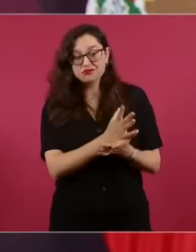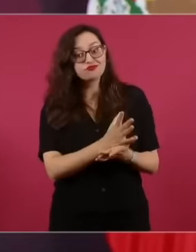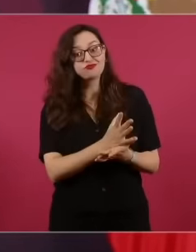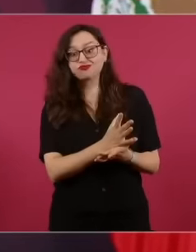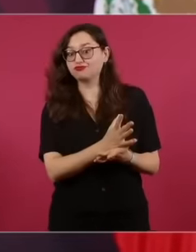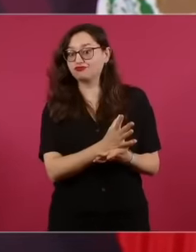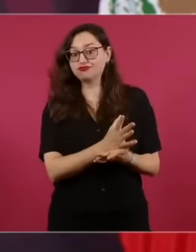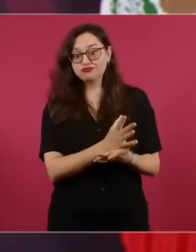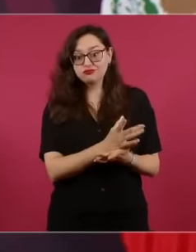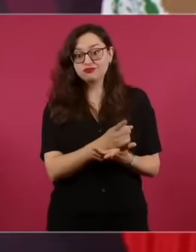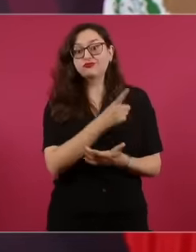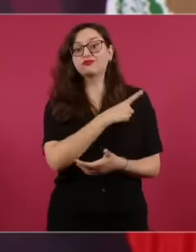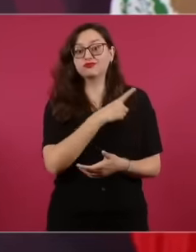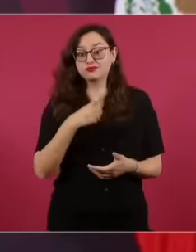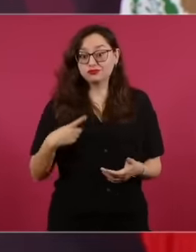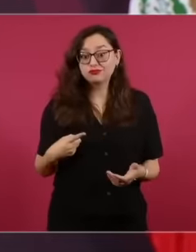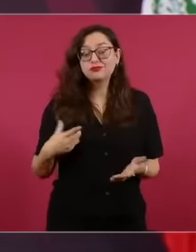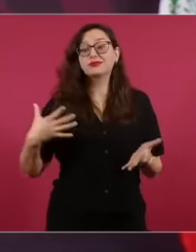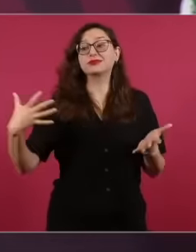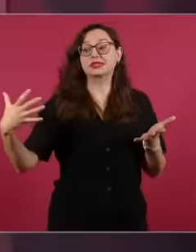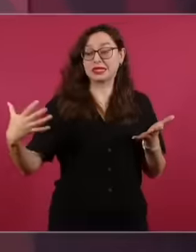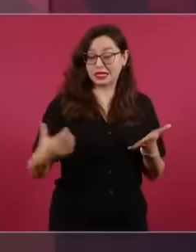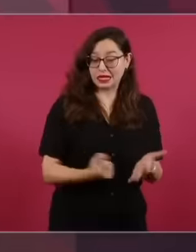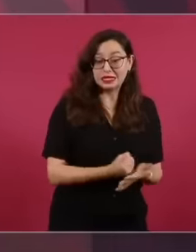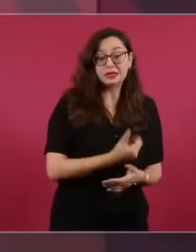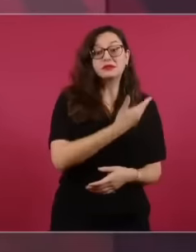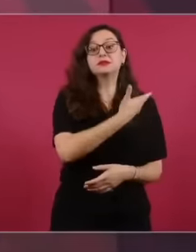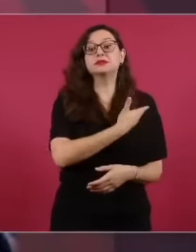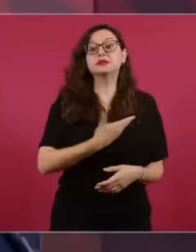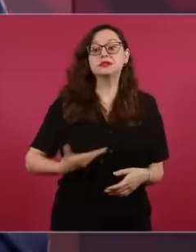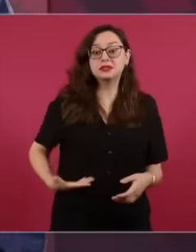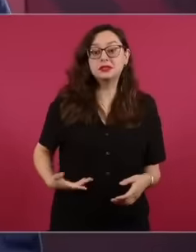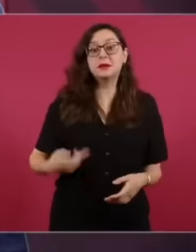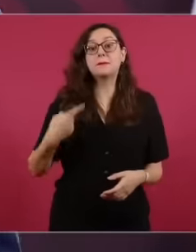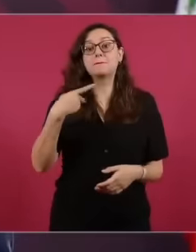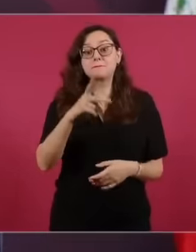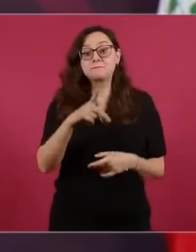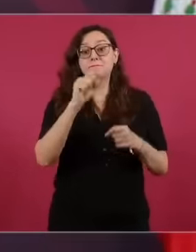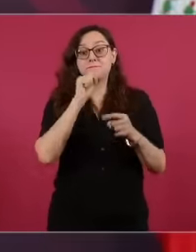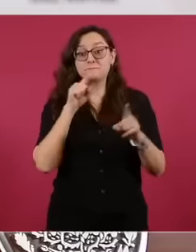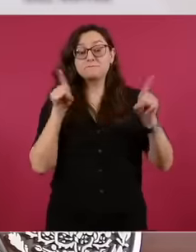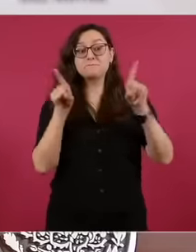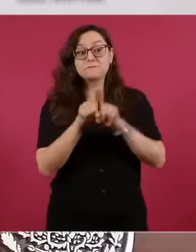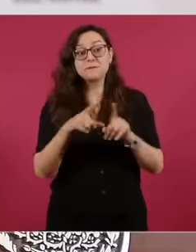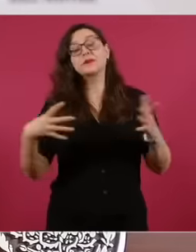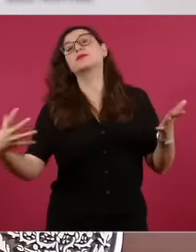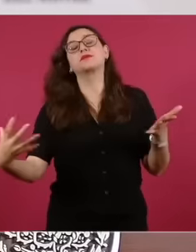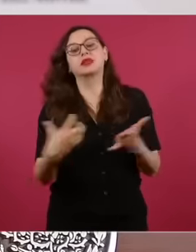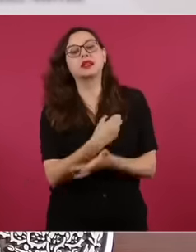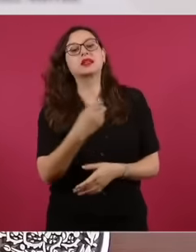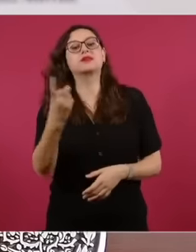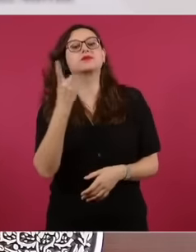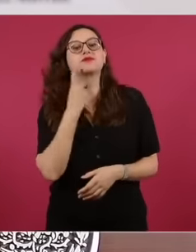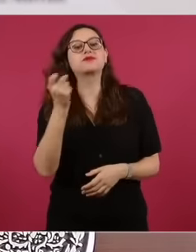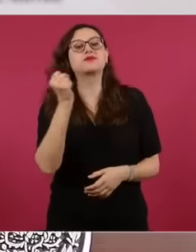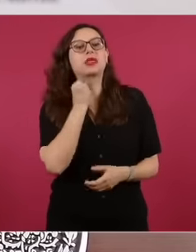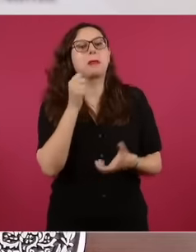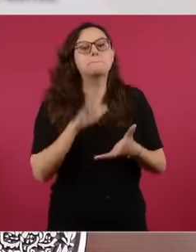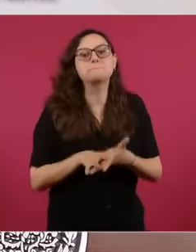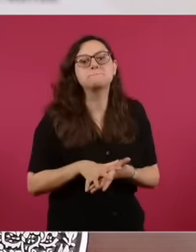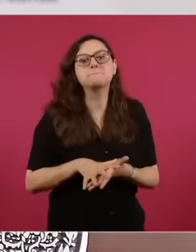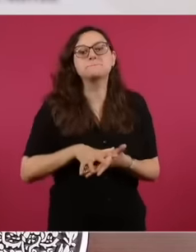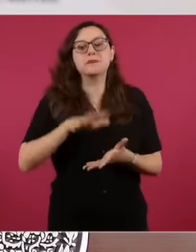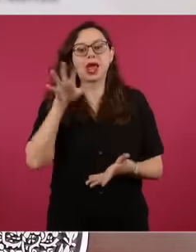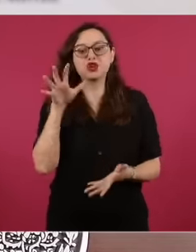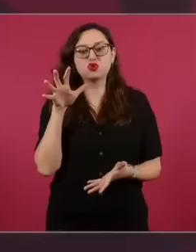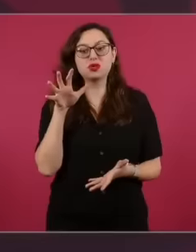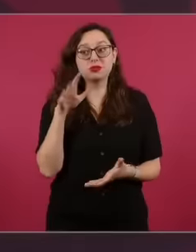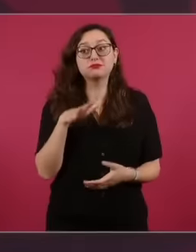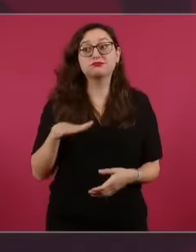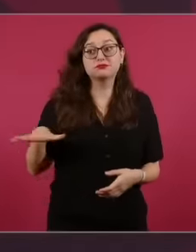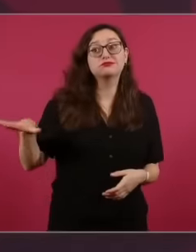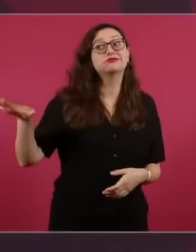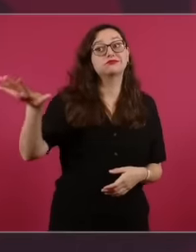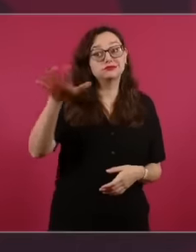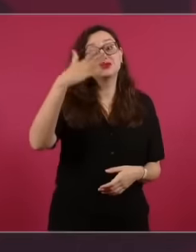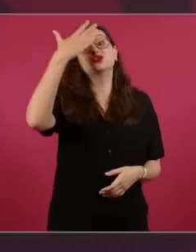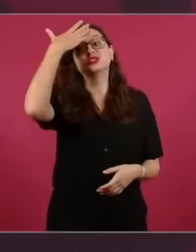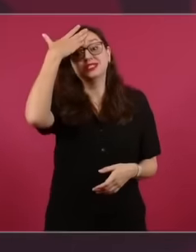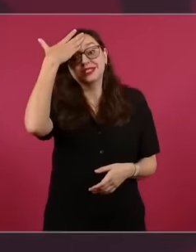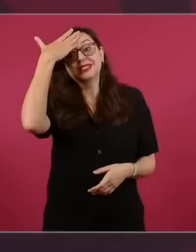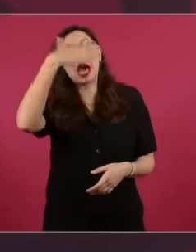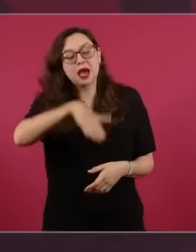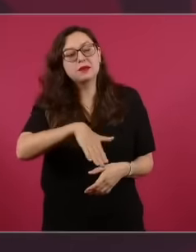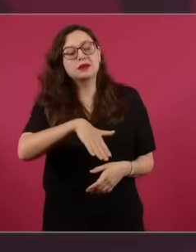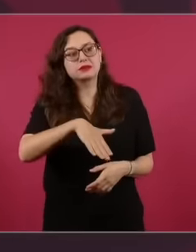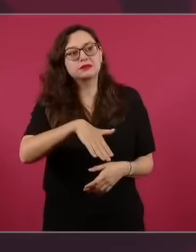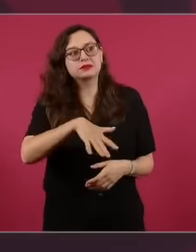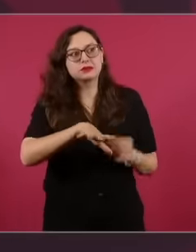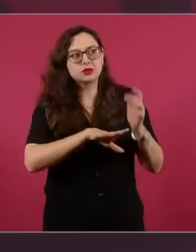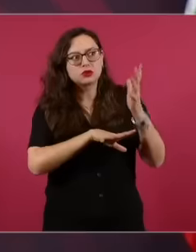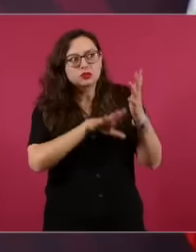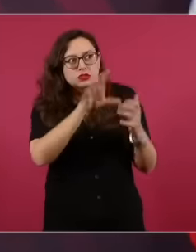well and with an advantage because that was going to allow